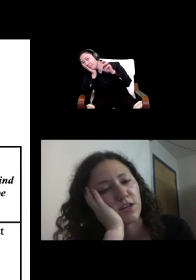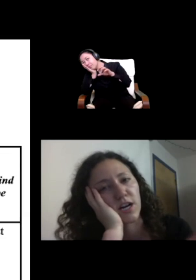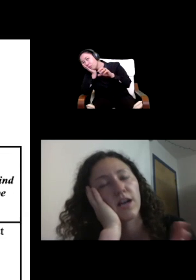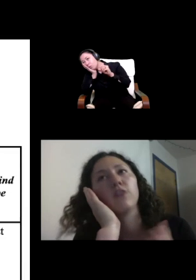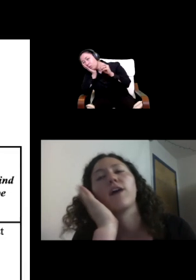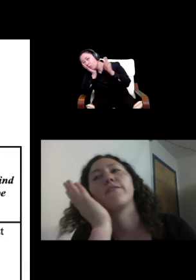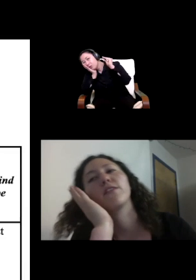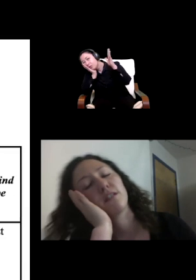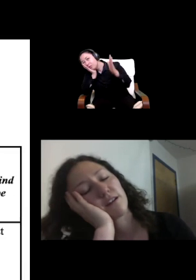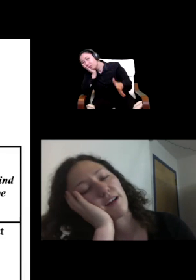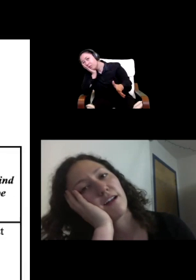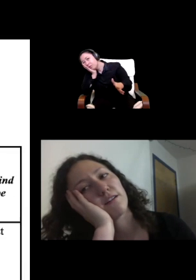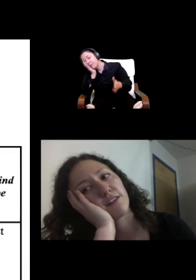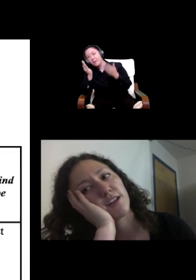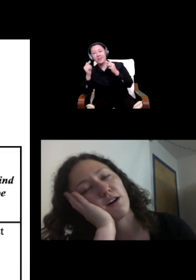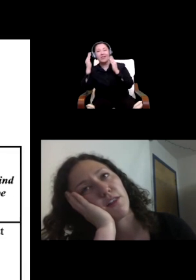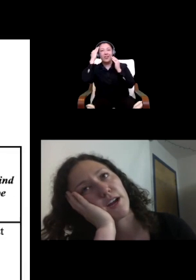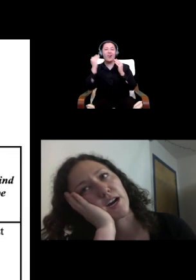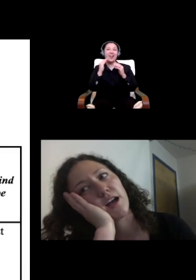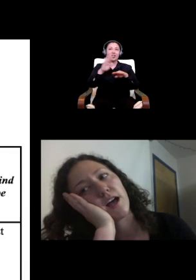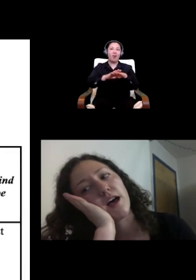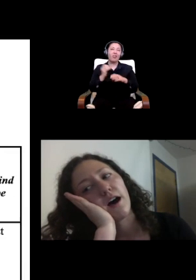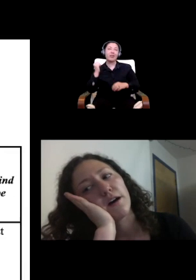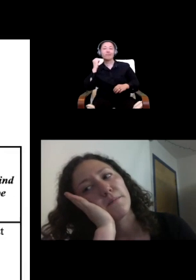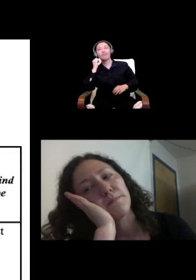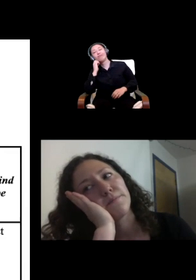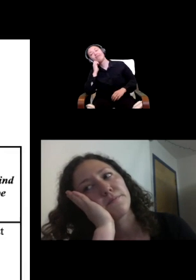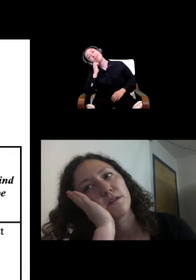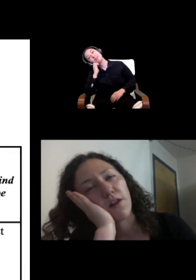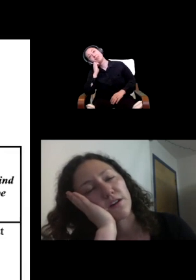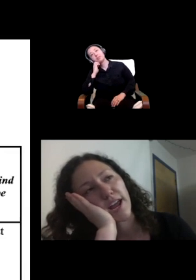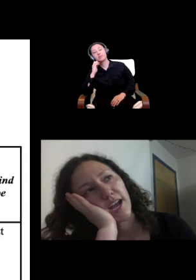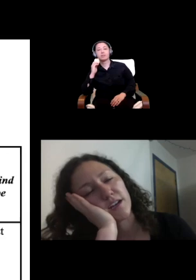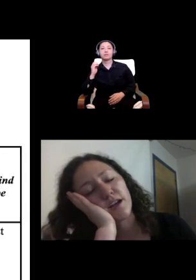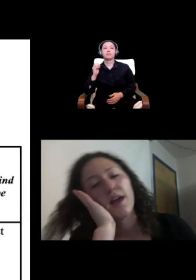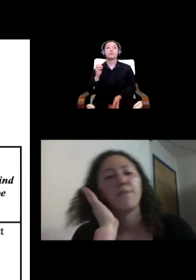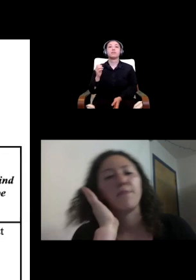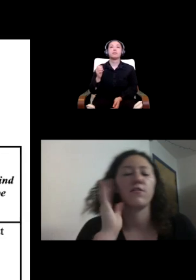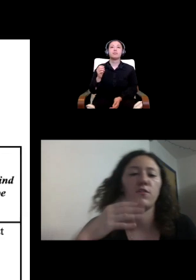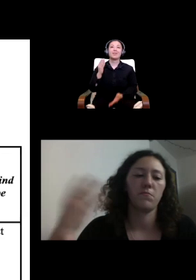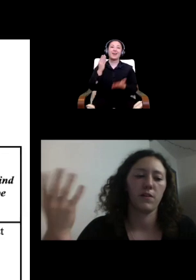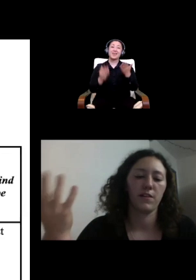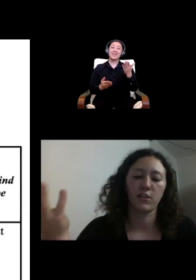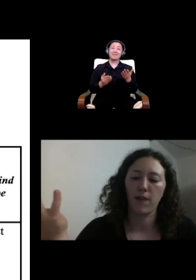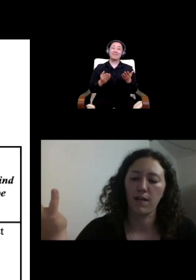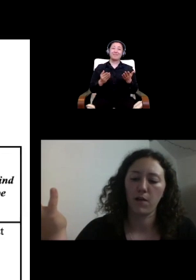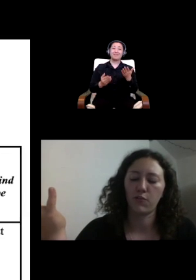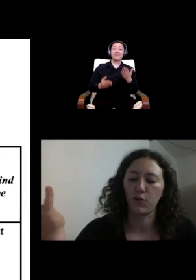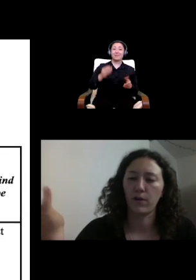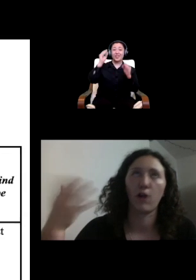teacher and having their head resting on their hand, they -- the teacher might assume they